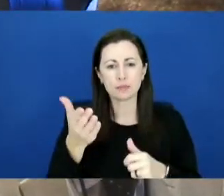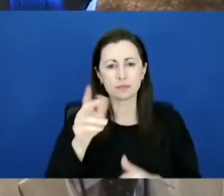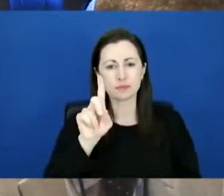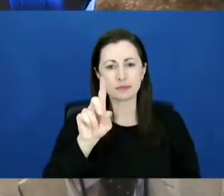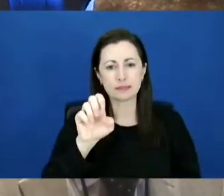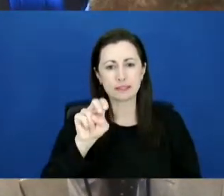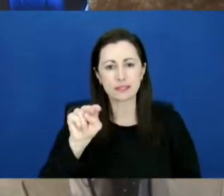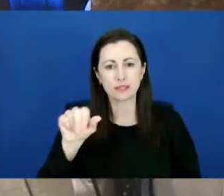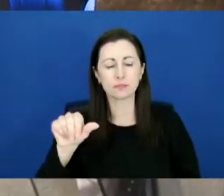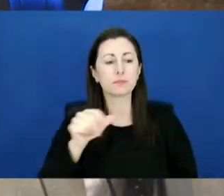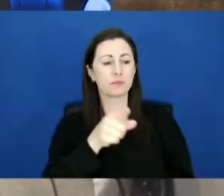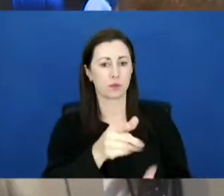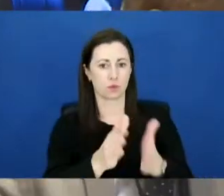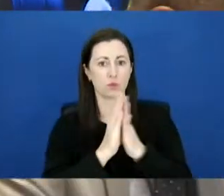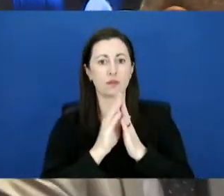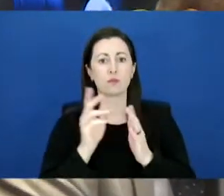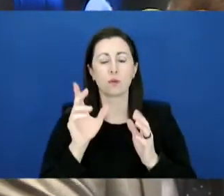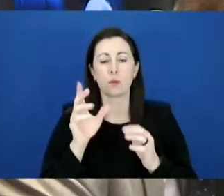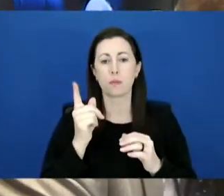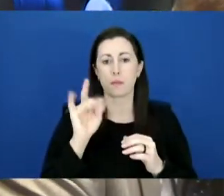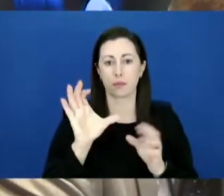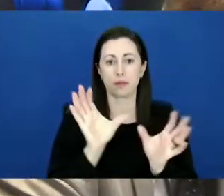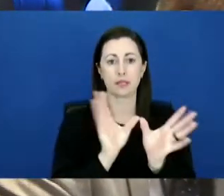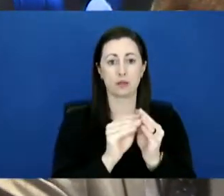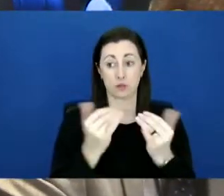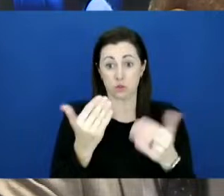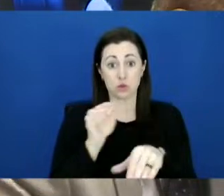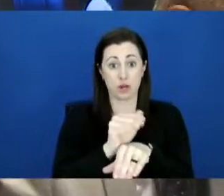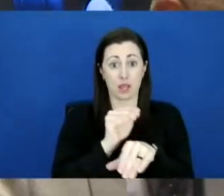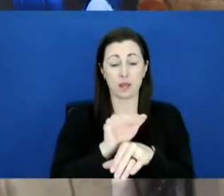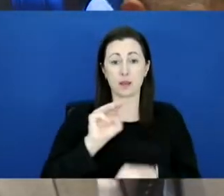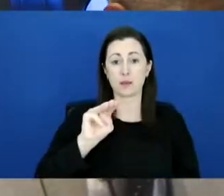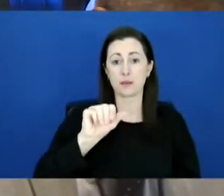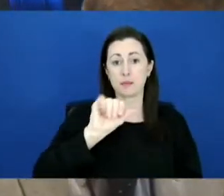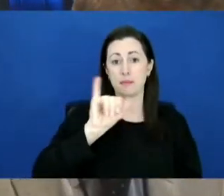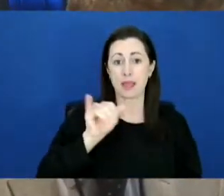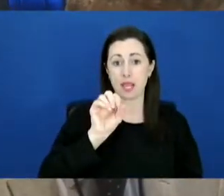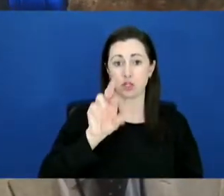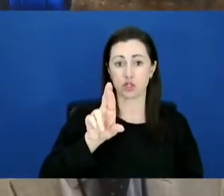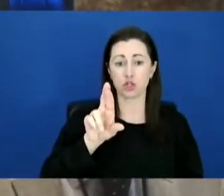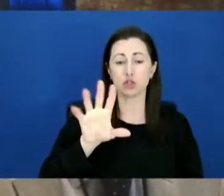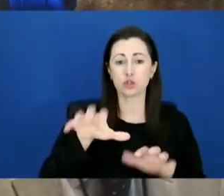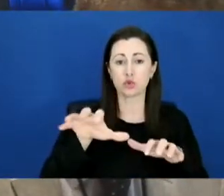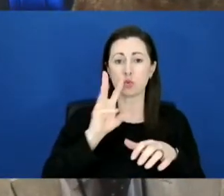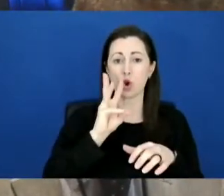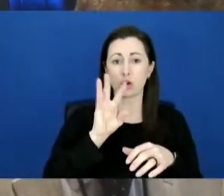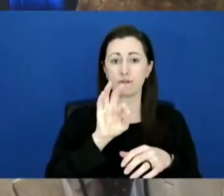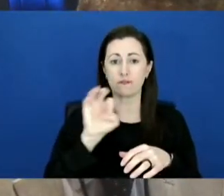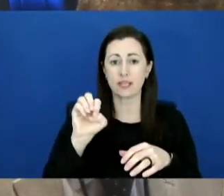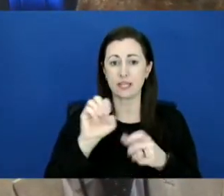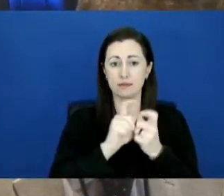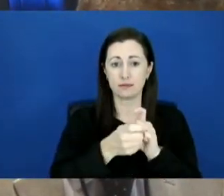TAKE PLACE. CLARIFY THAT FOR US, QUICKLY, DENA. A REQUEST FOR A